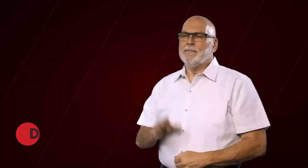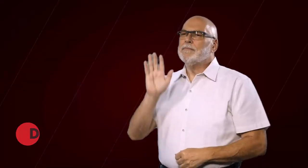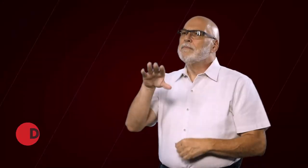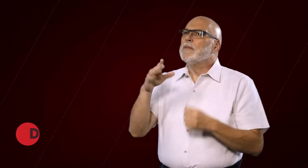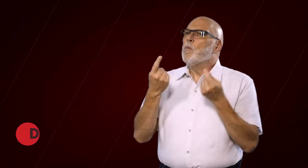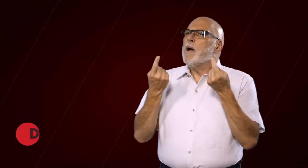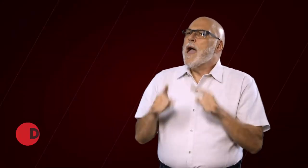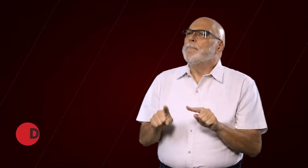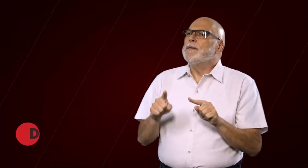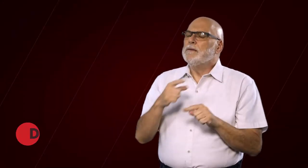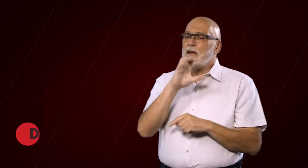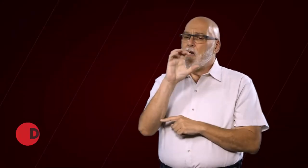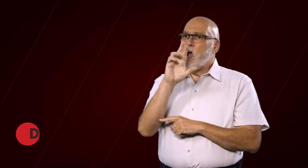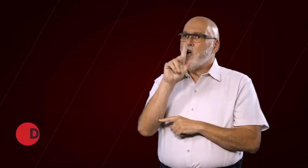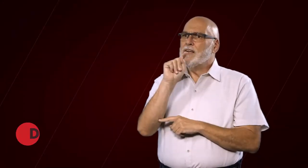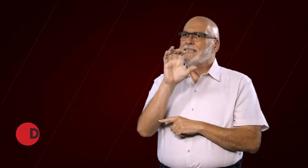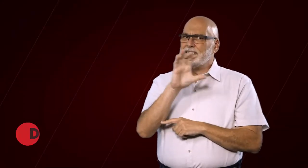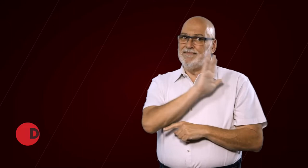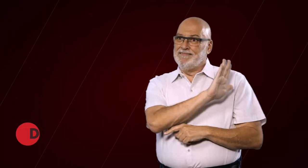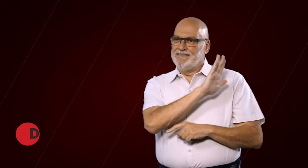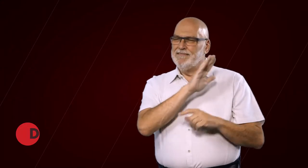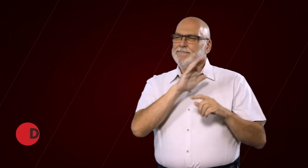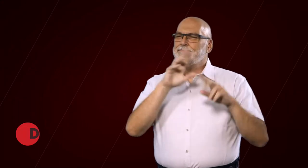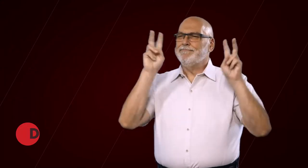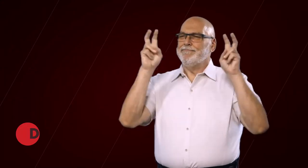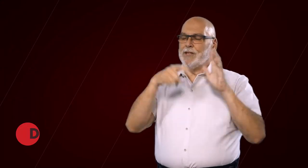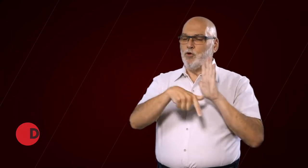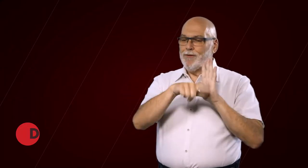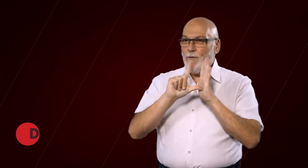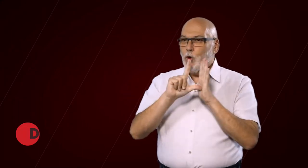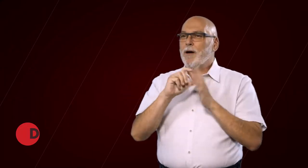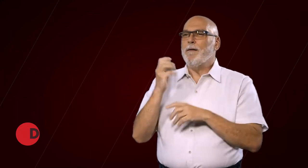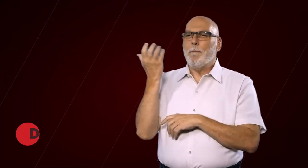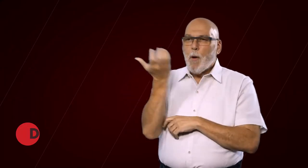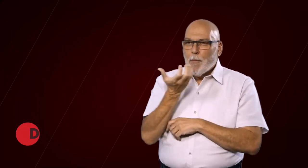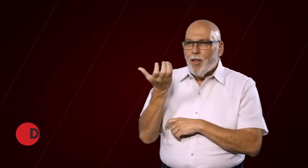[Anselmo]: What’s happening with CRTC’s general